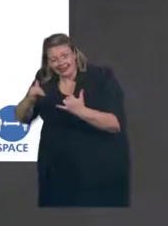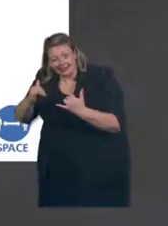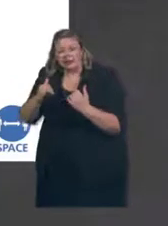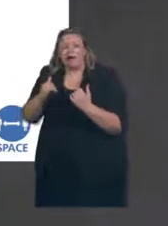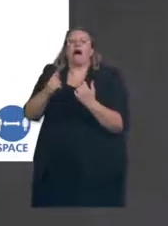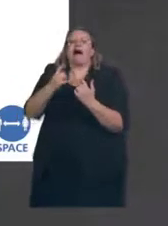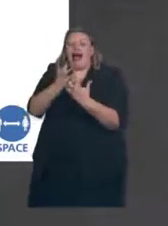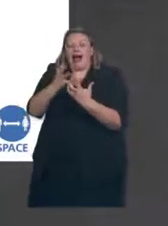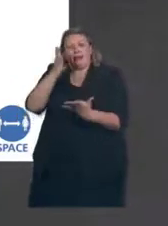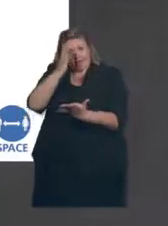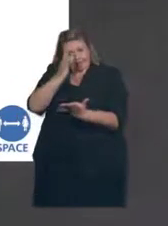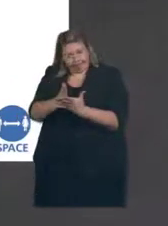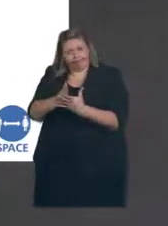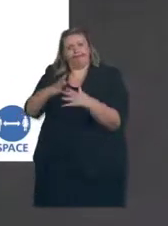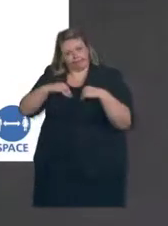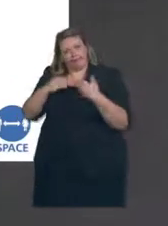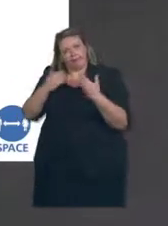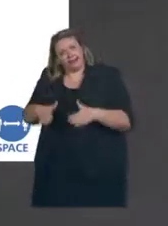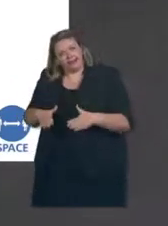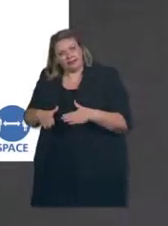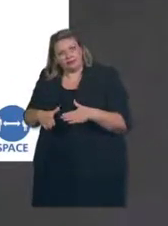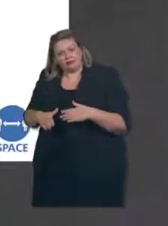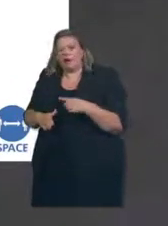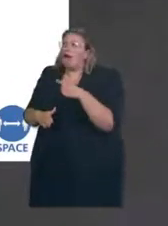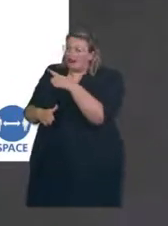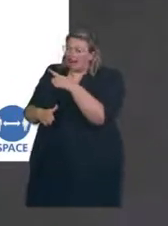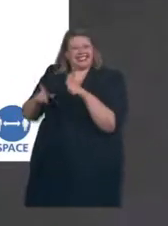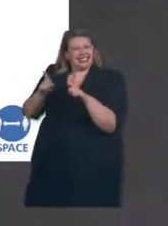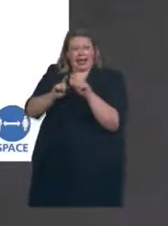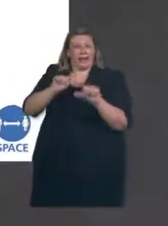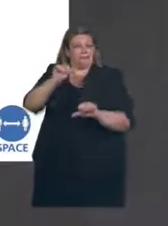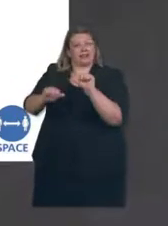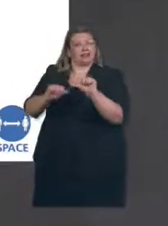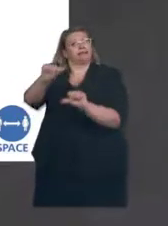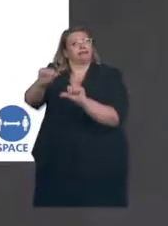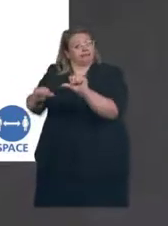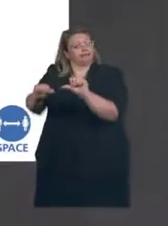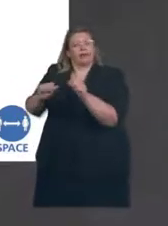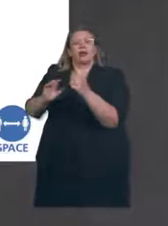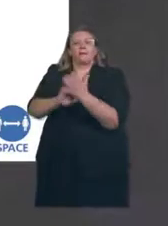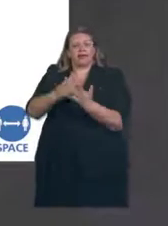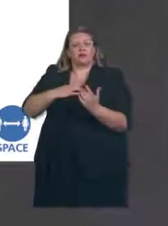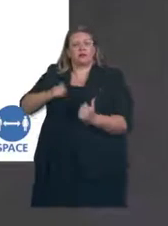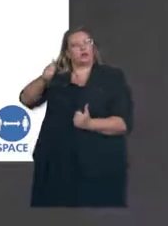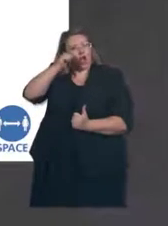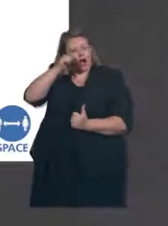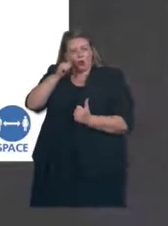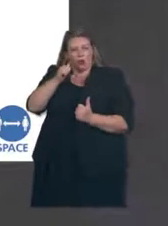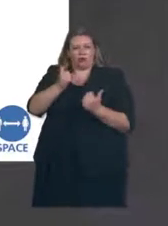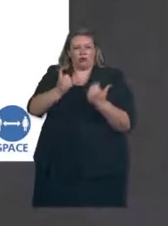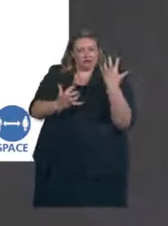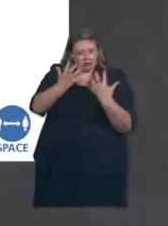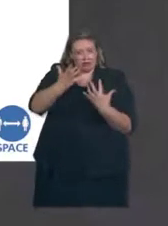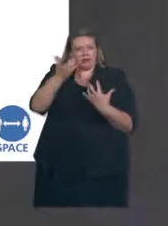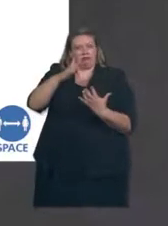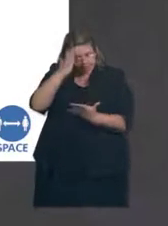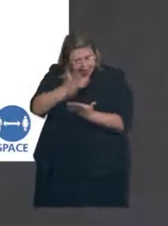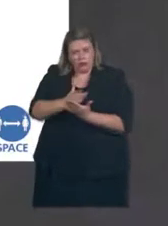this is not just because of increased testing but this is actually a real phenomenon where the numbers of cases are going up